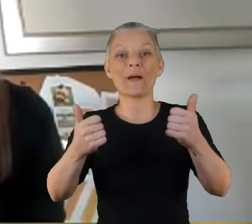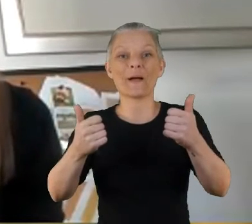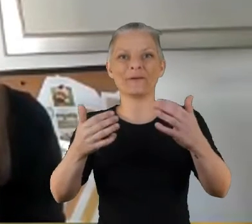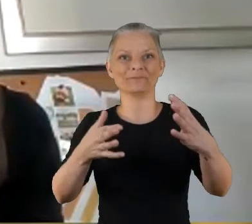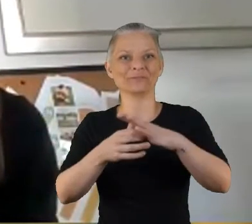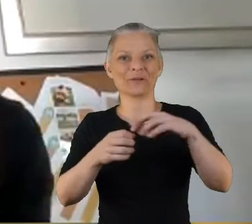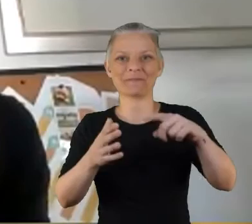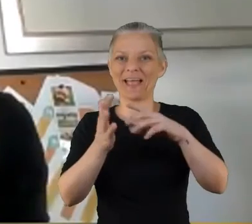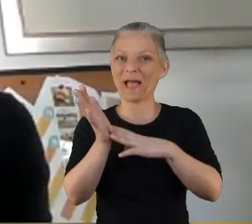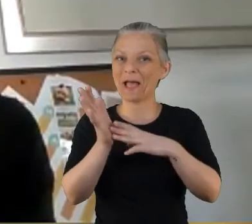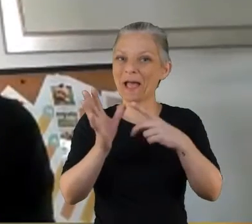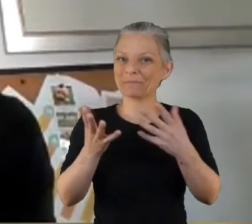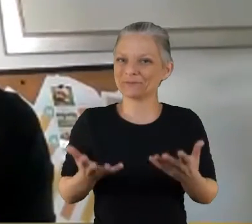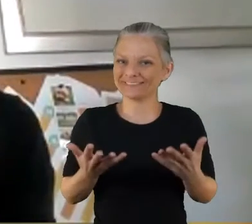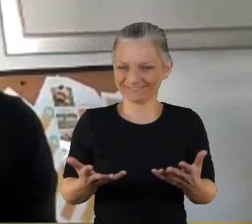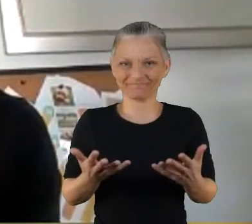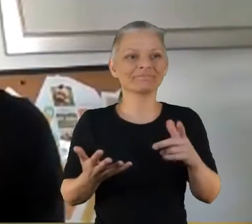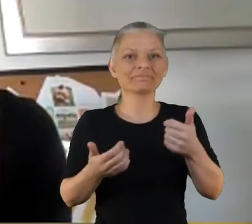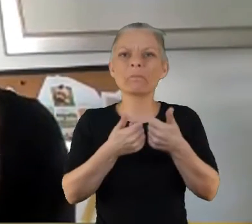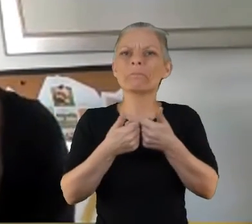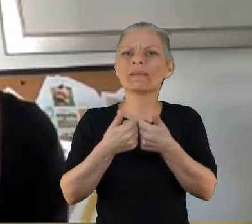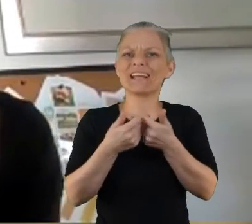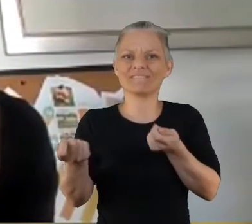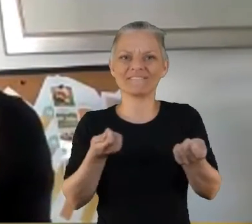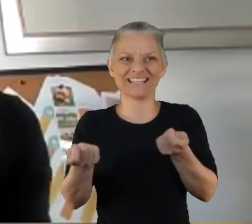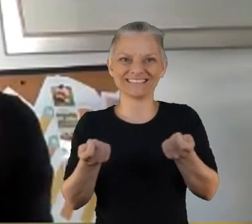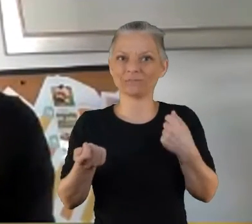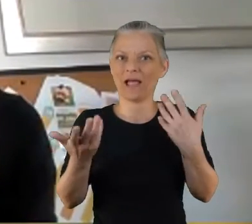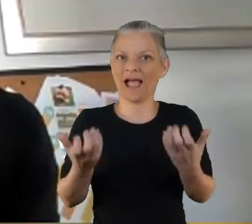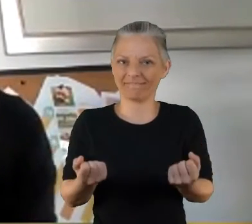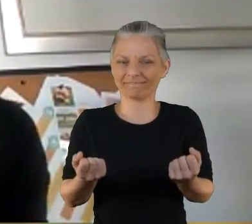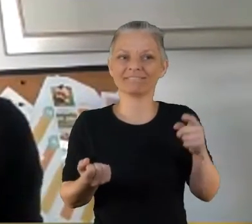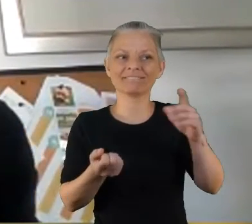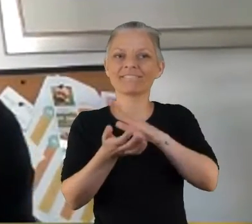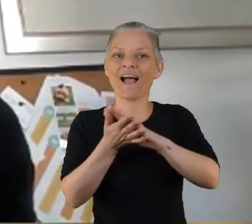Hello, you’re joined by Emma today on Let’s Do Peer Facilitation and we have: